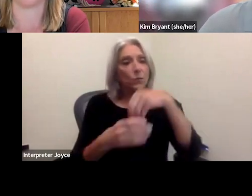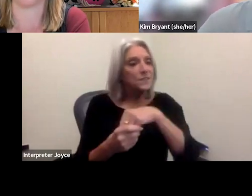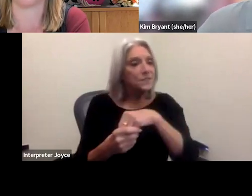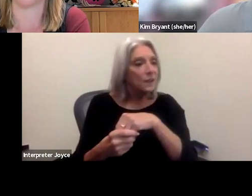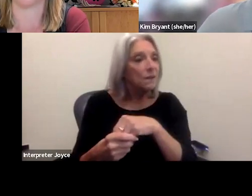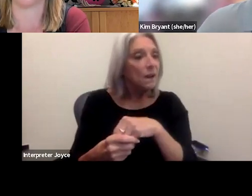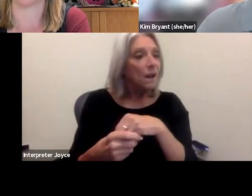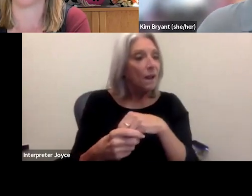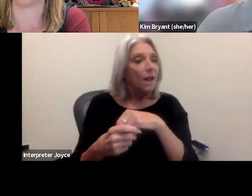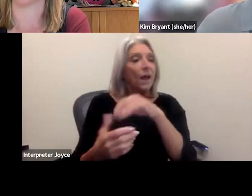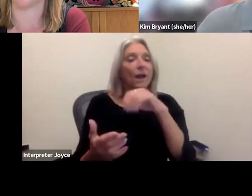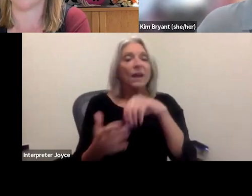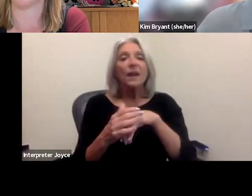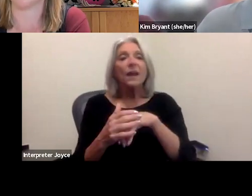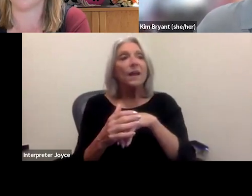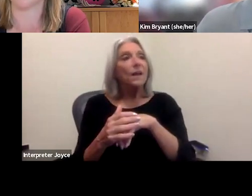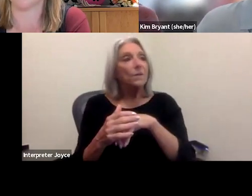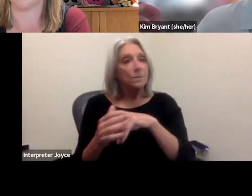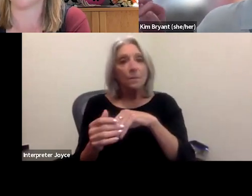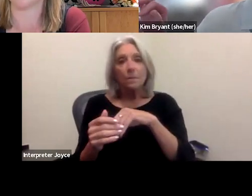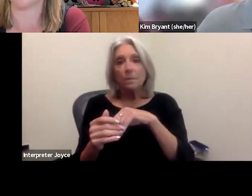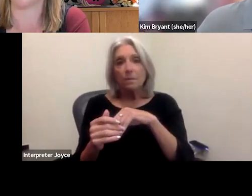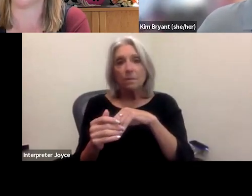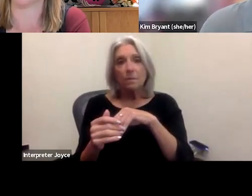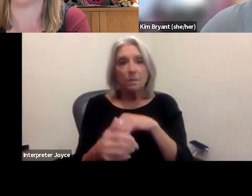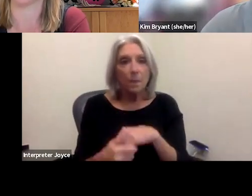and the other was at UNC Charlotte.